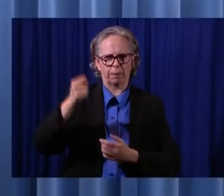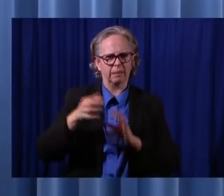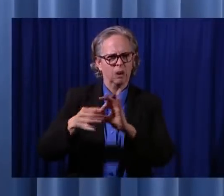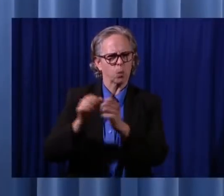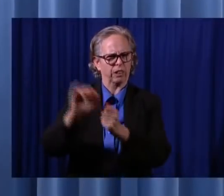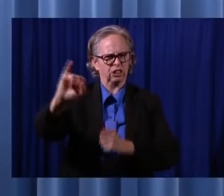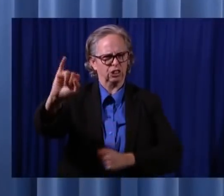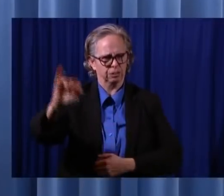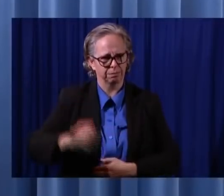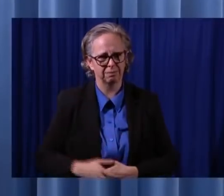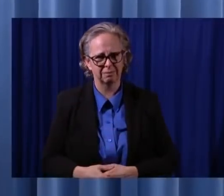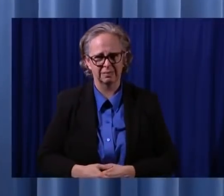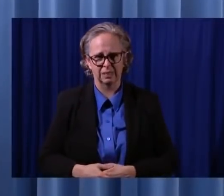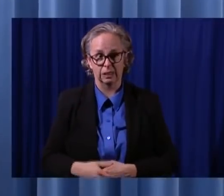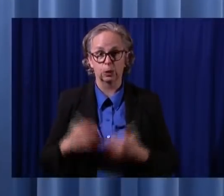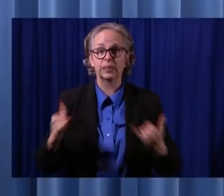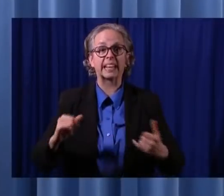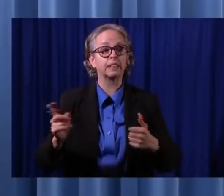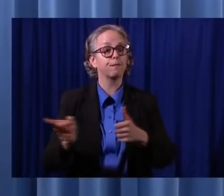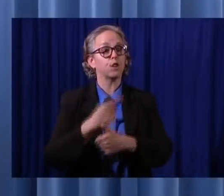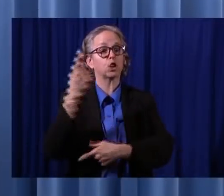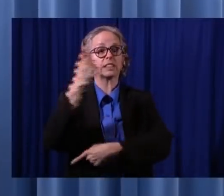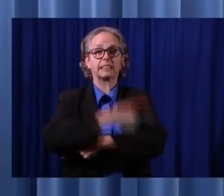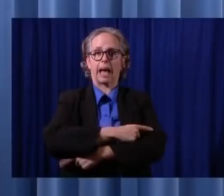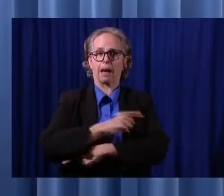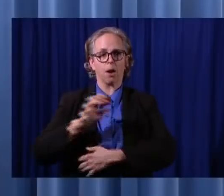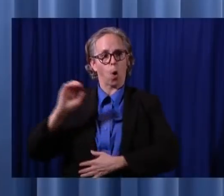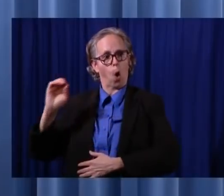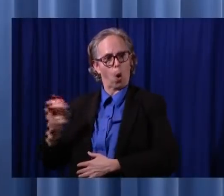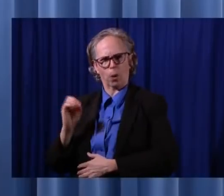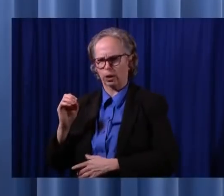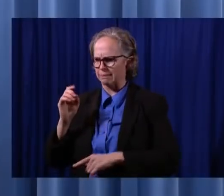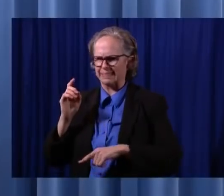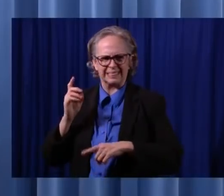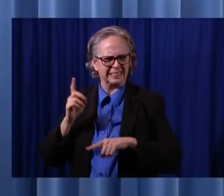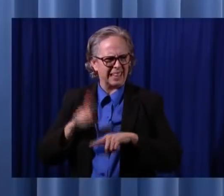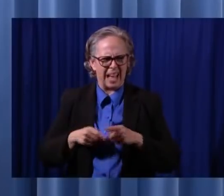GO TO YOU DO NOT NEED AN APPOINTMENT AND YOU CAN GET A